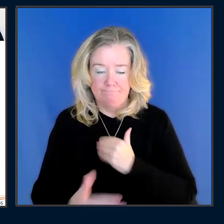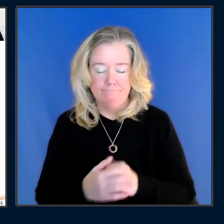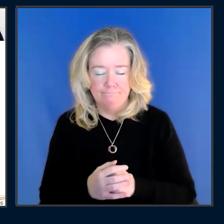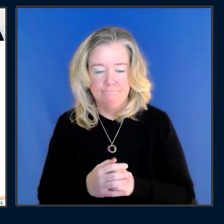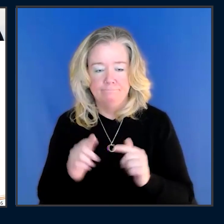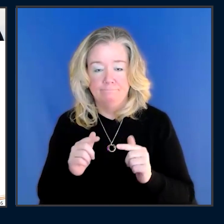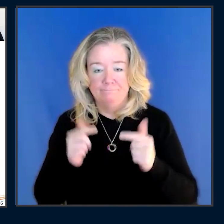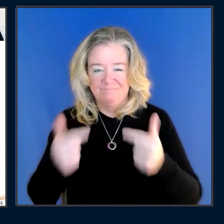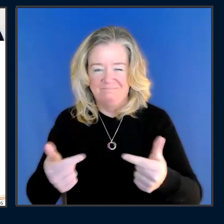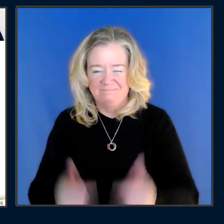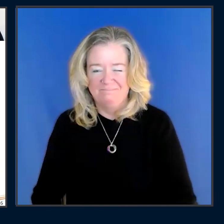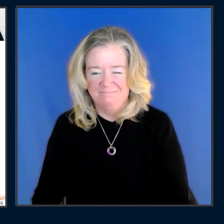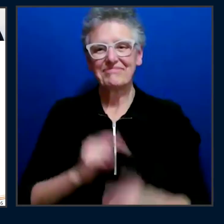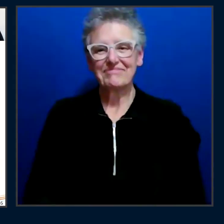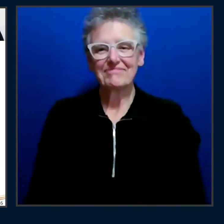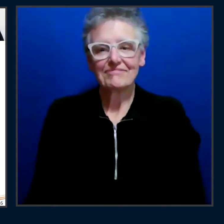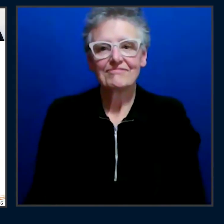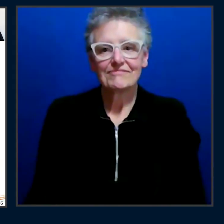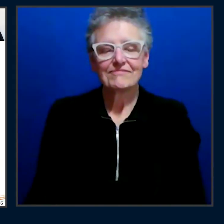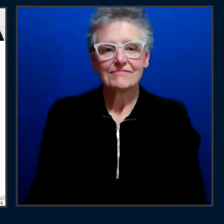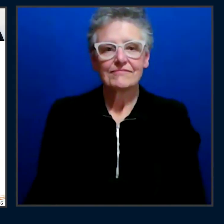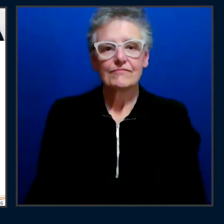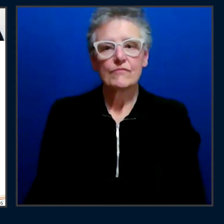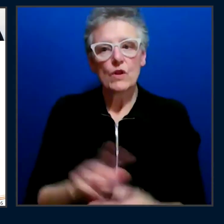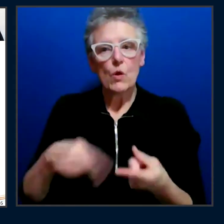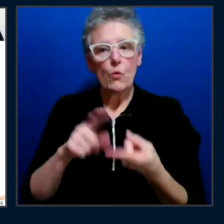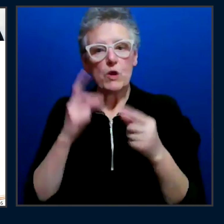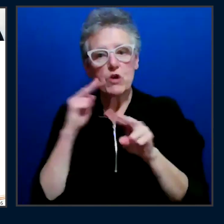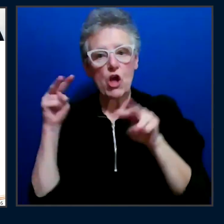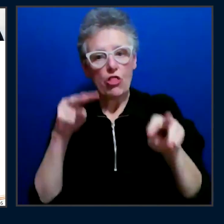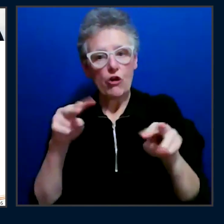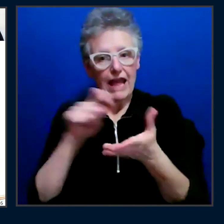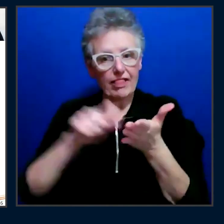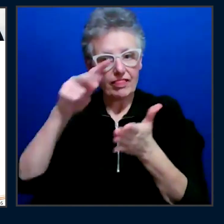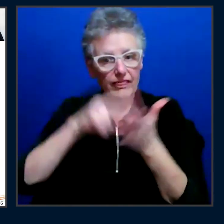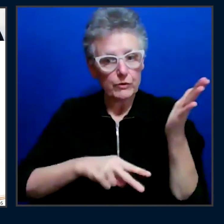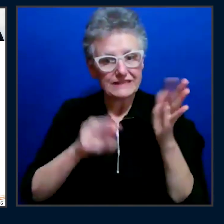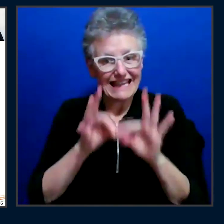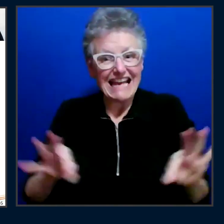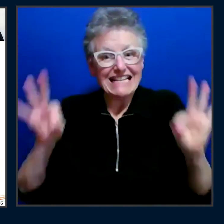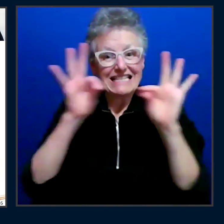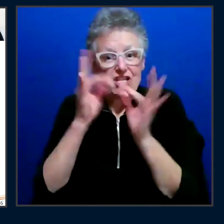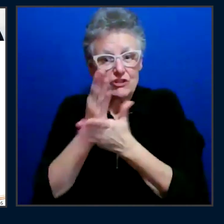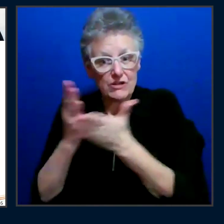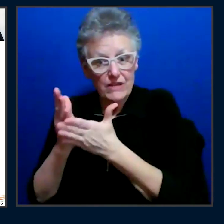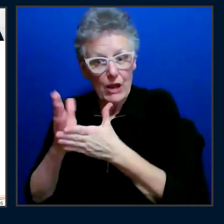they experience in life. When we look at the literacy essentials